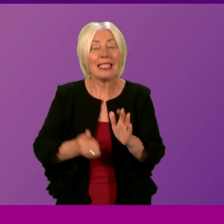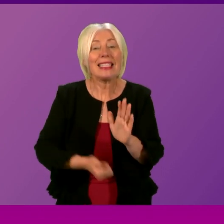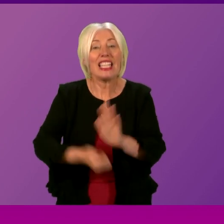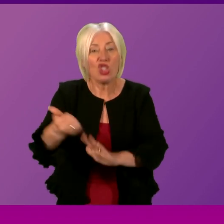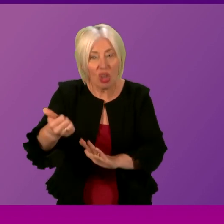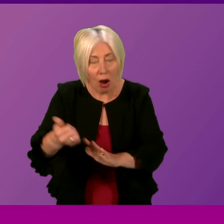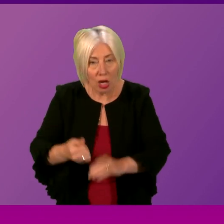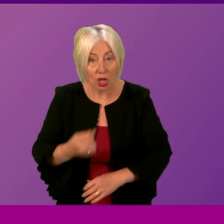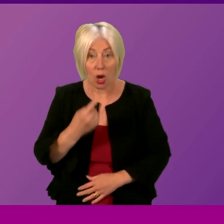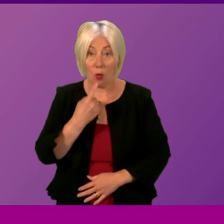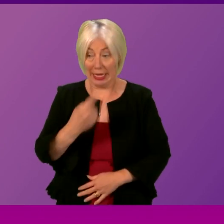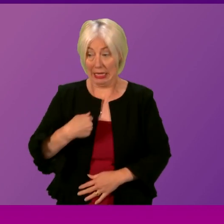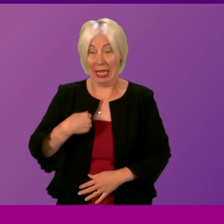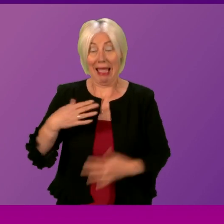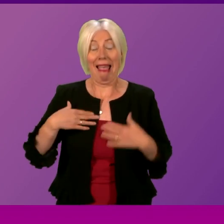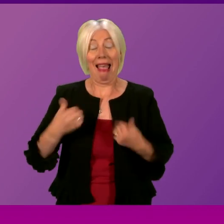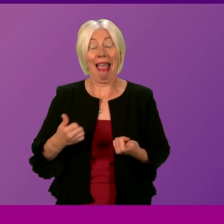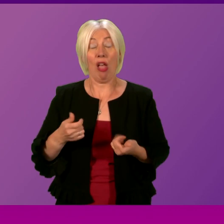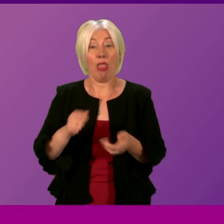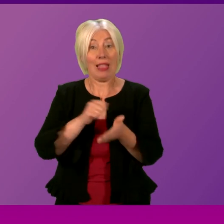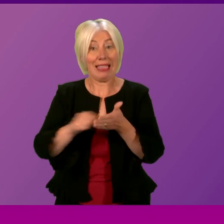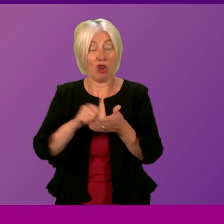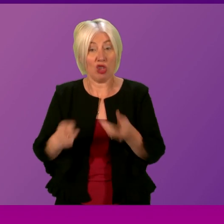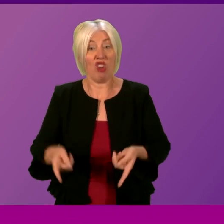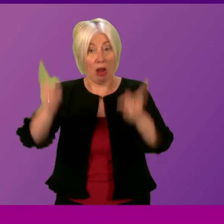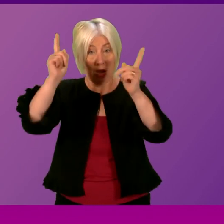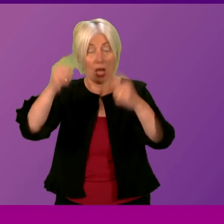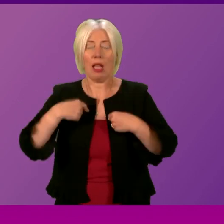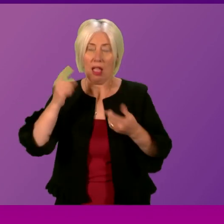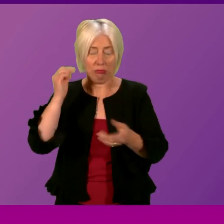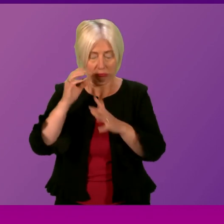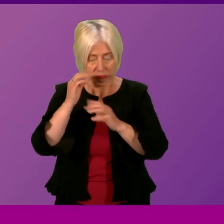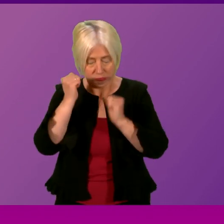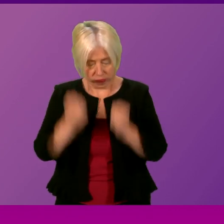when I was health secretary, and we were absolutely determined then, as we are now.